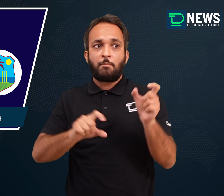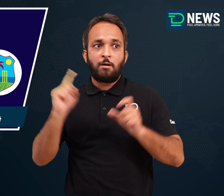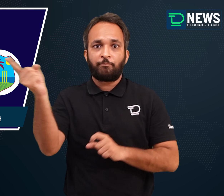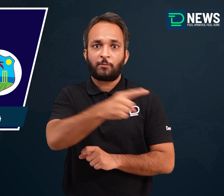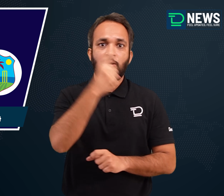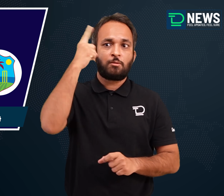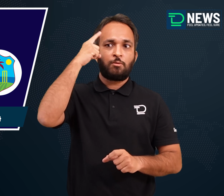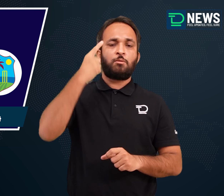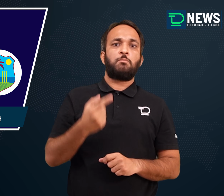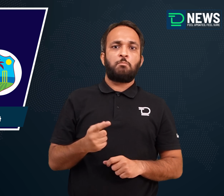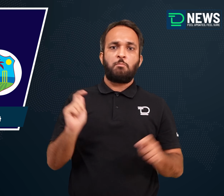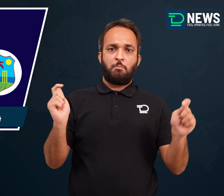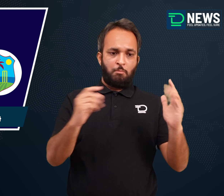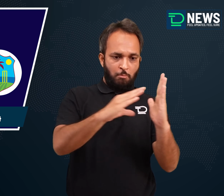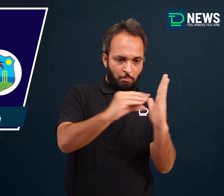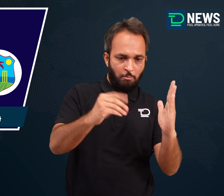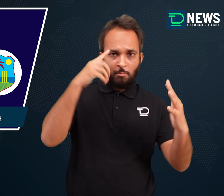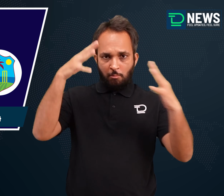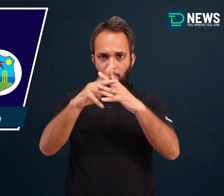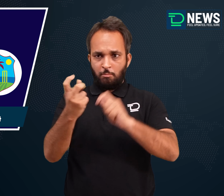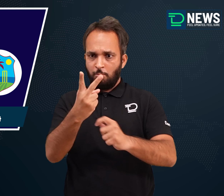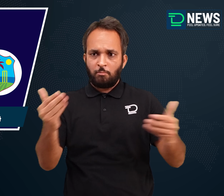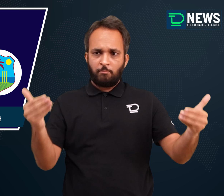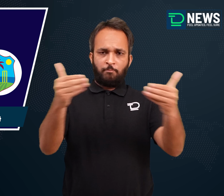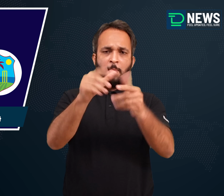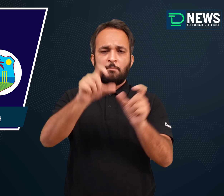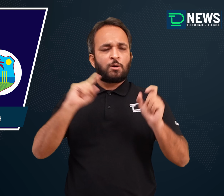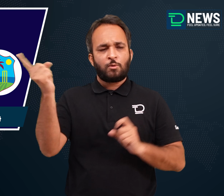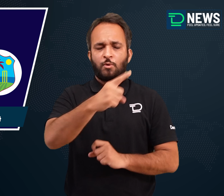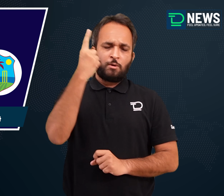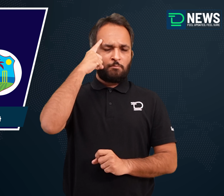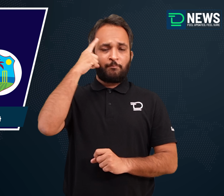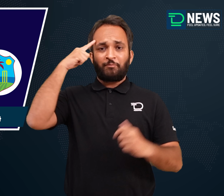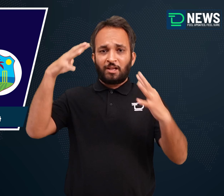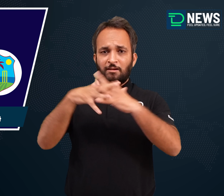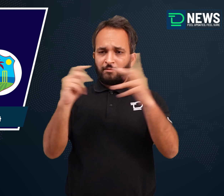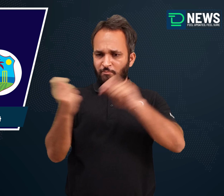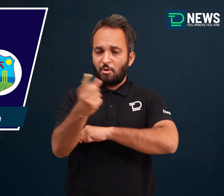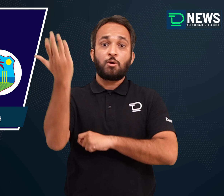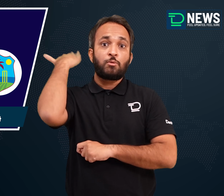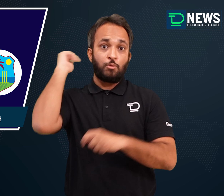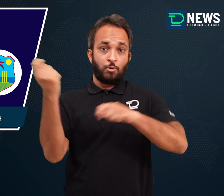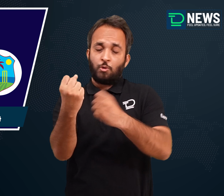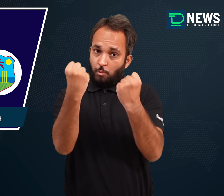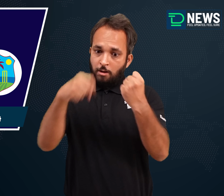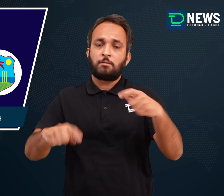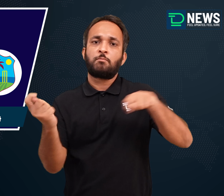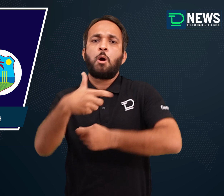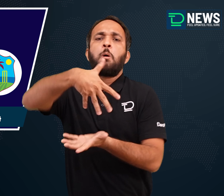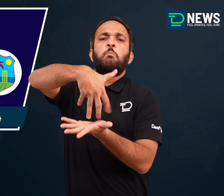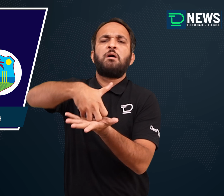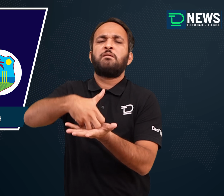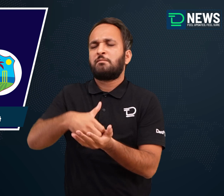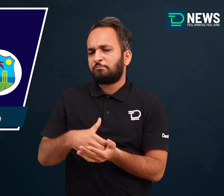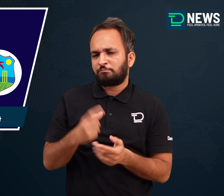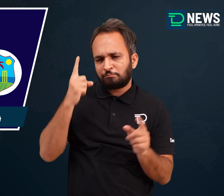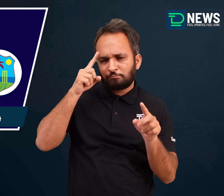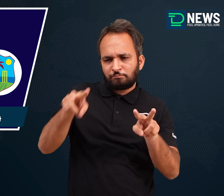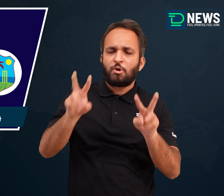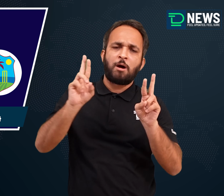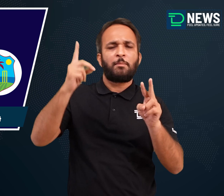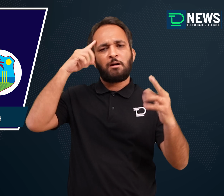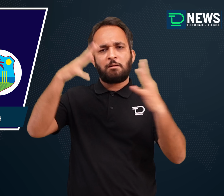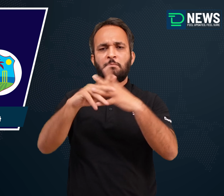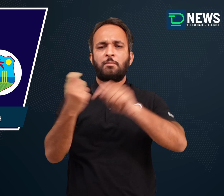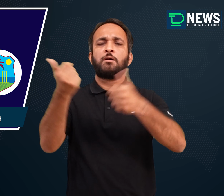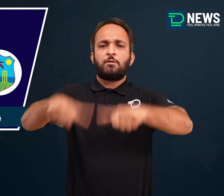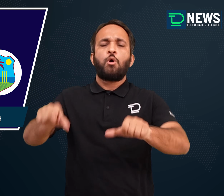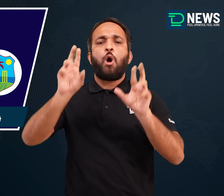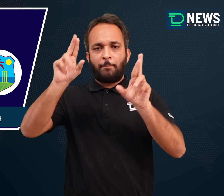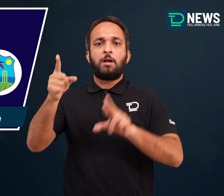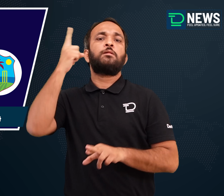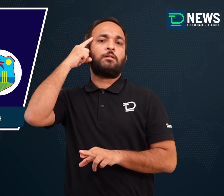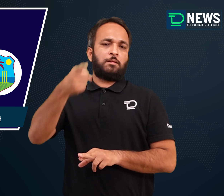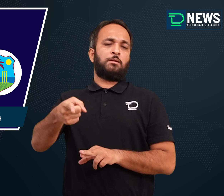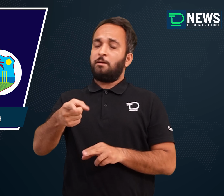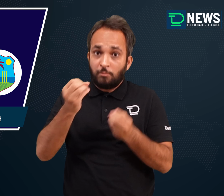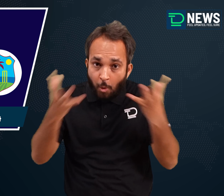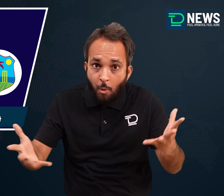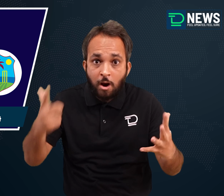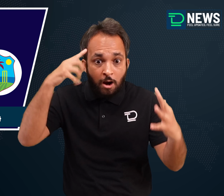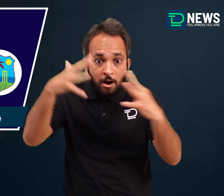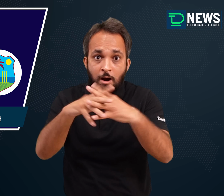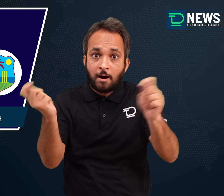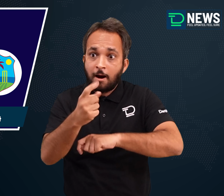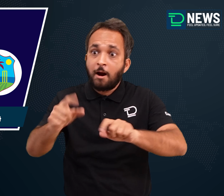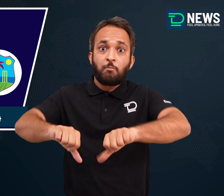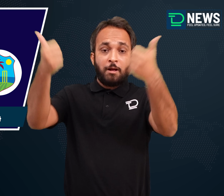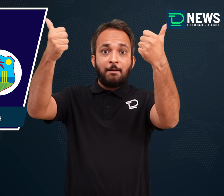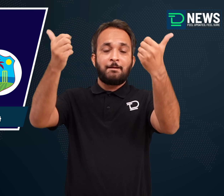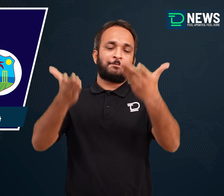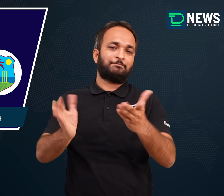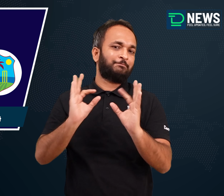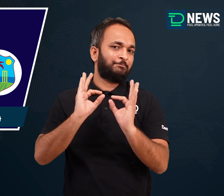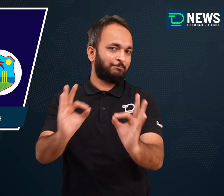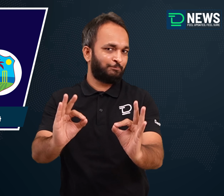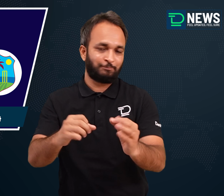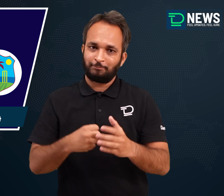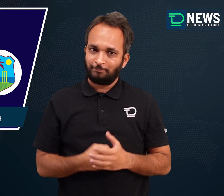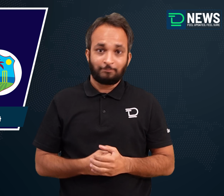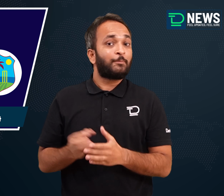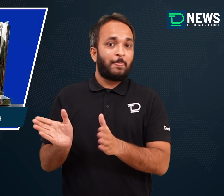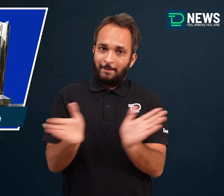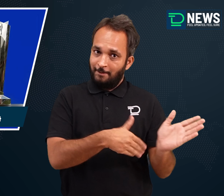Everyone thought the West Indies would simply fail, but that did not happen.